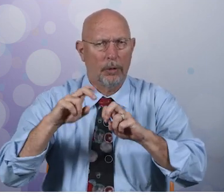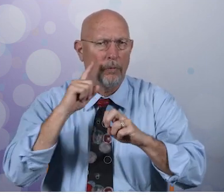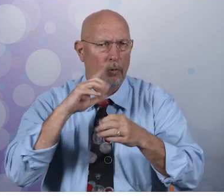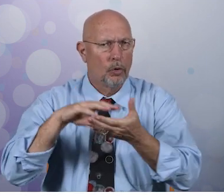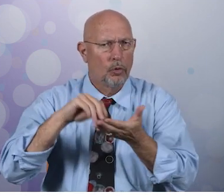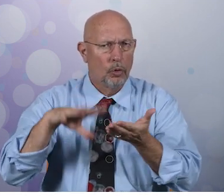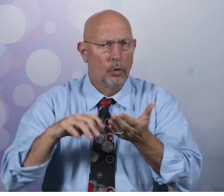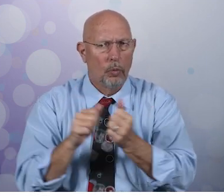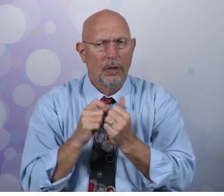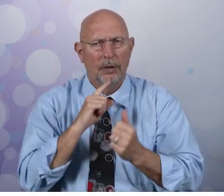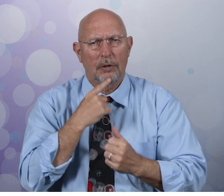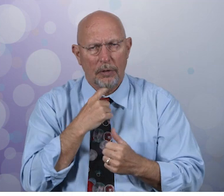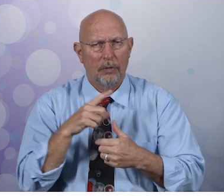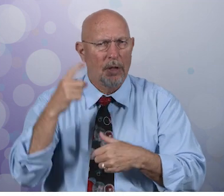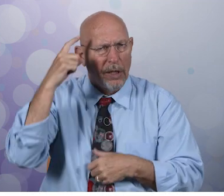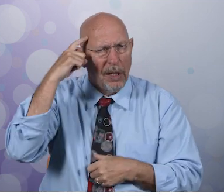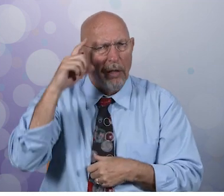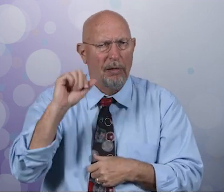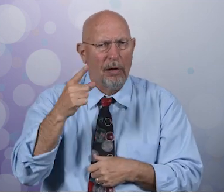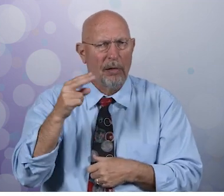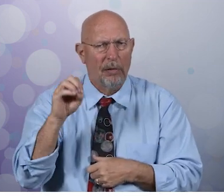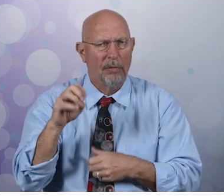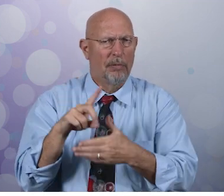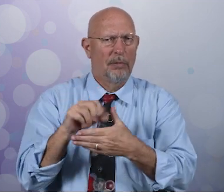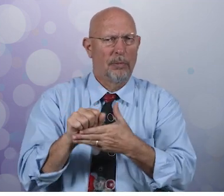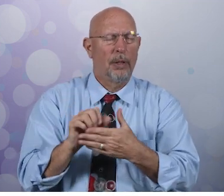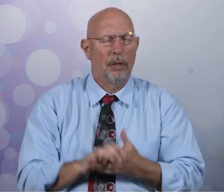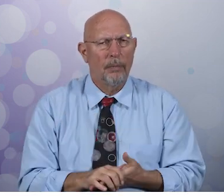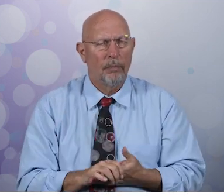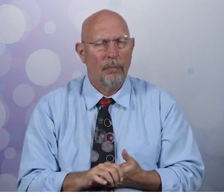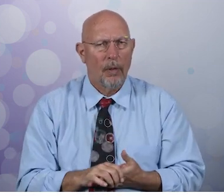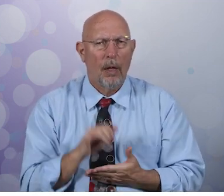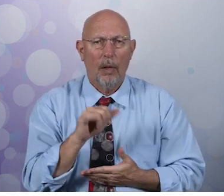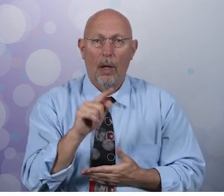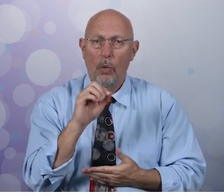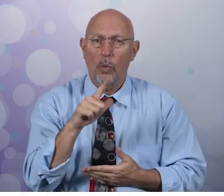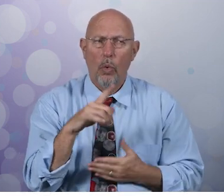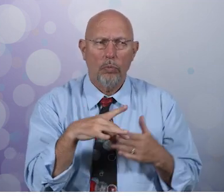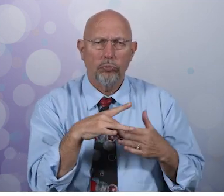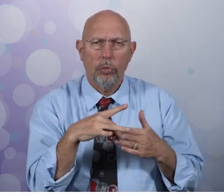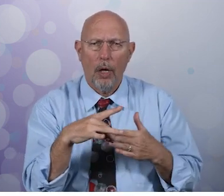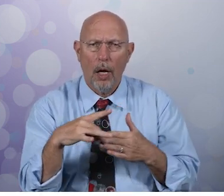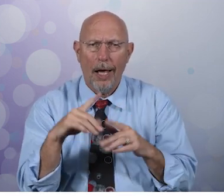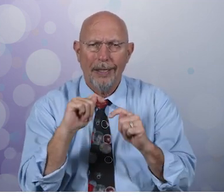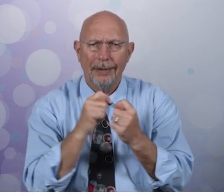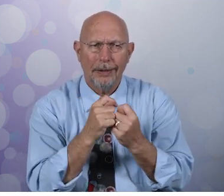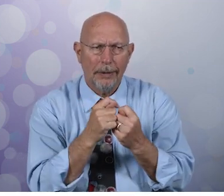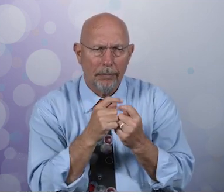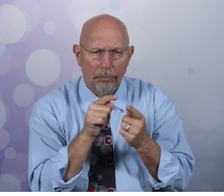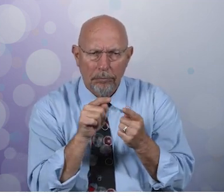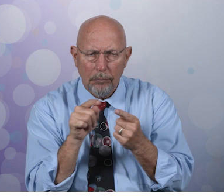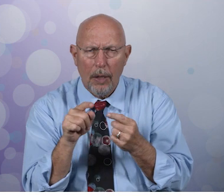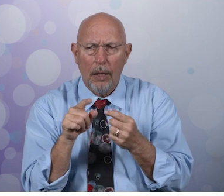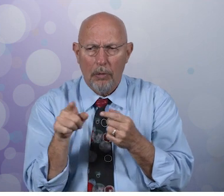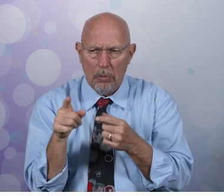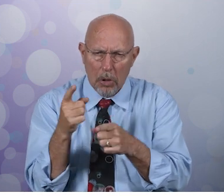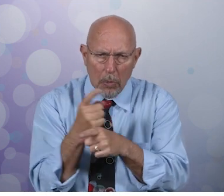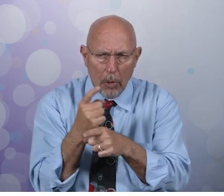with significant cognitive disabilities. The tool guides the team into determining if the child appropriately qualifies